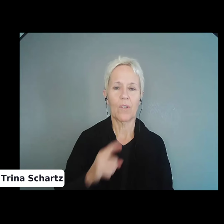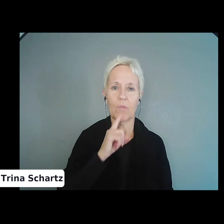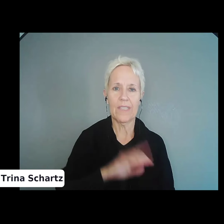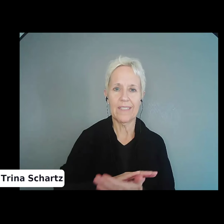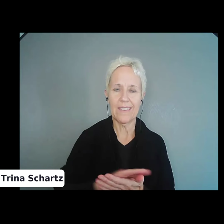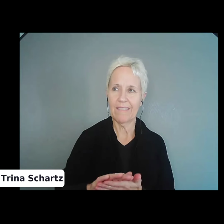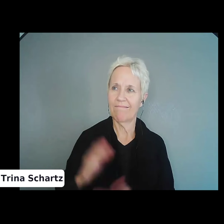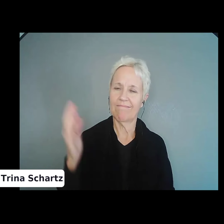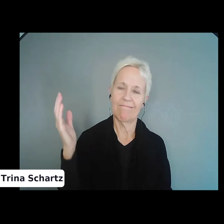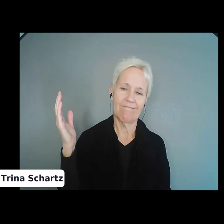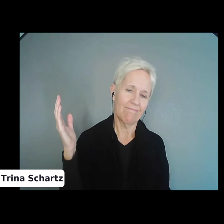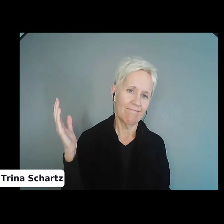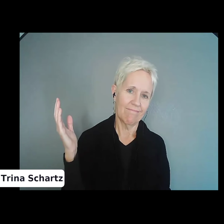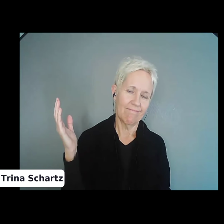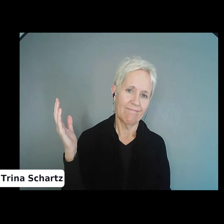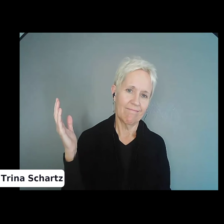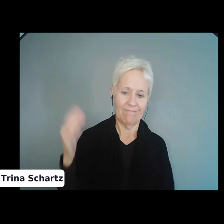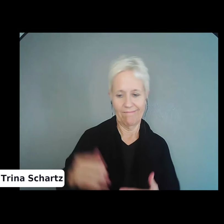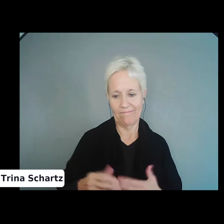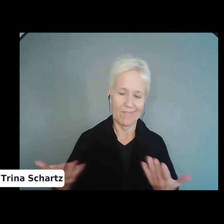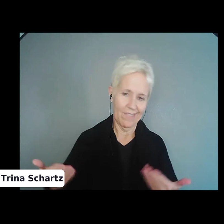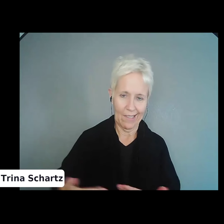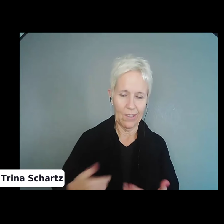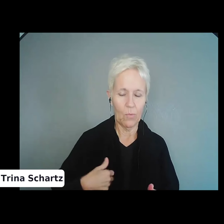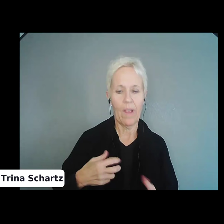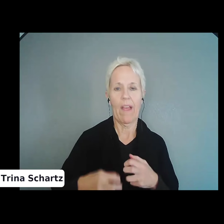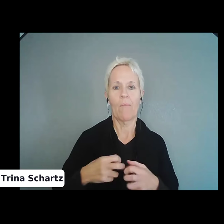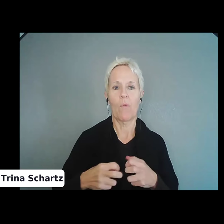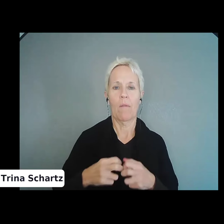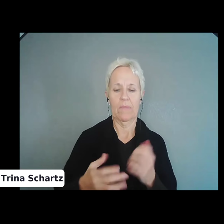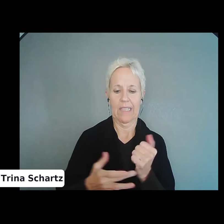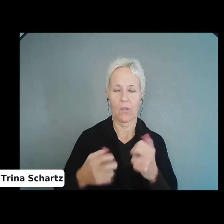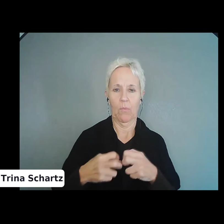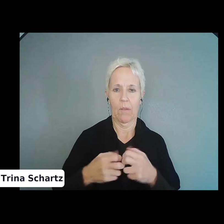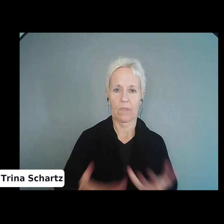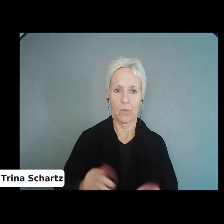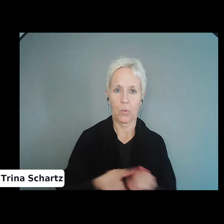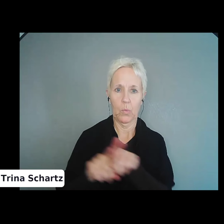Daniel: Okay great. Thank you so much for your kind introduction.